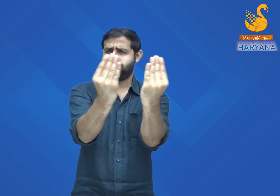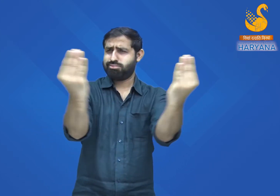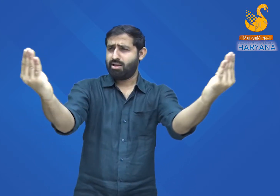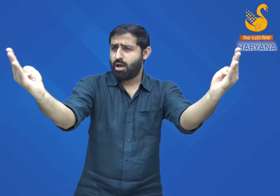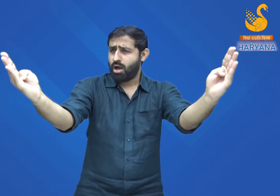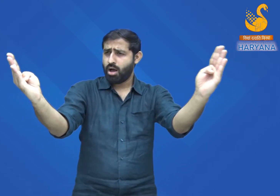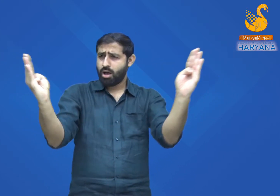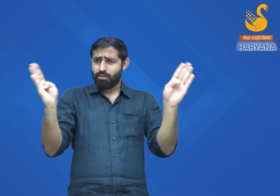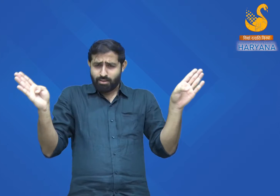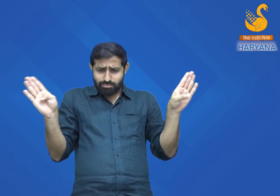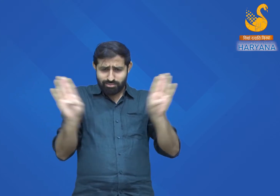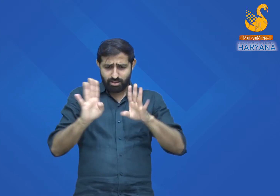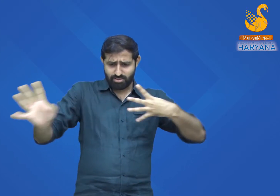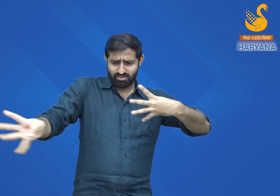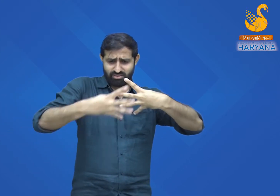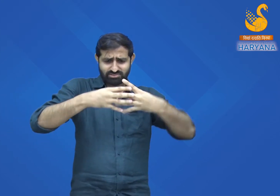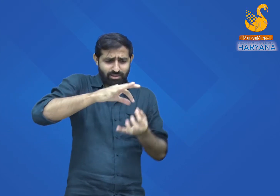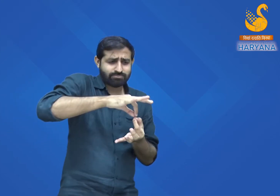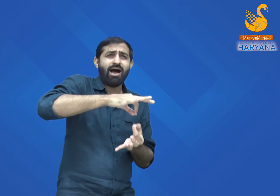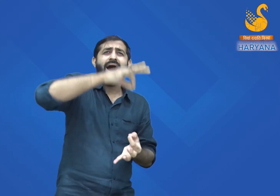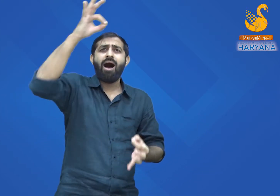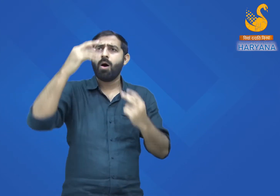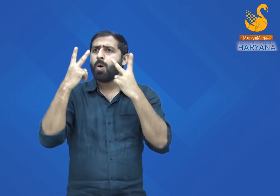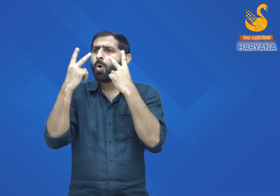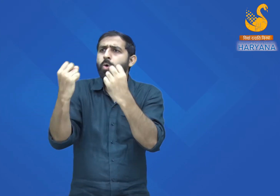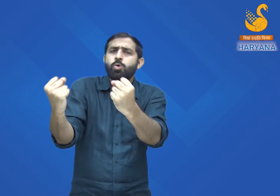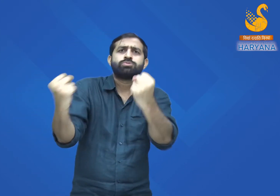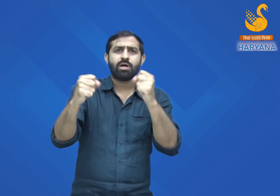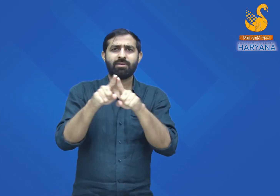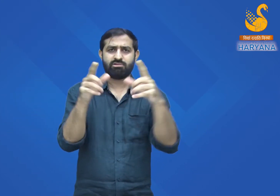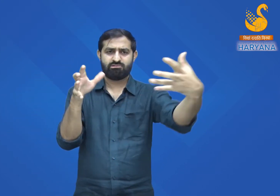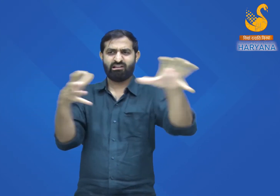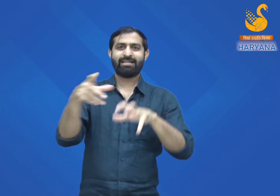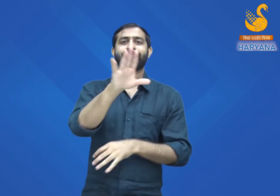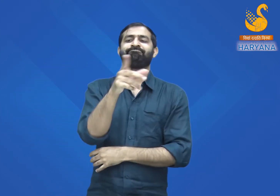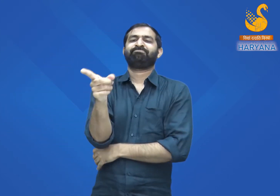These monuments were built with detailed finishing and they were very huge and strong.